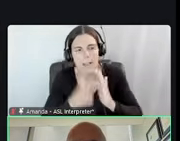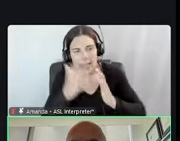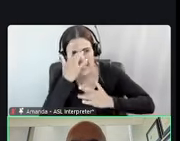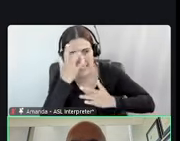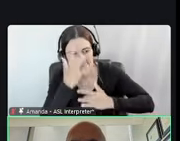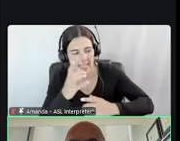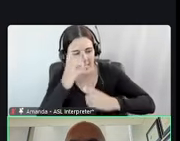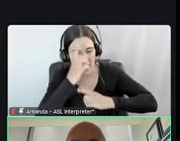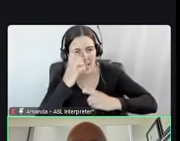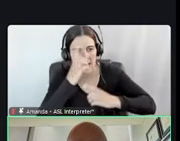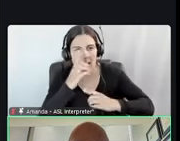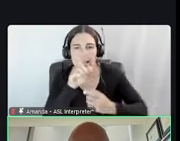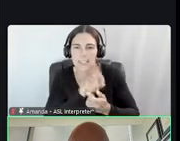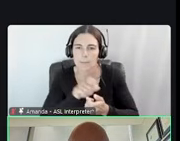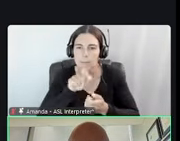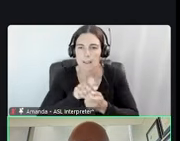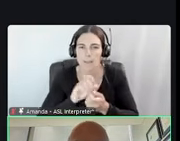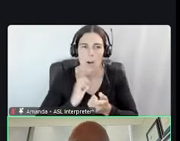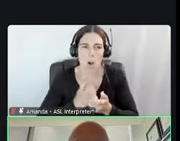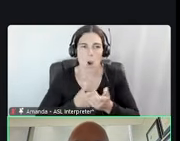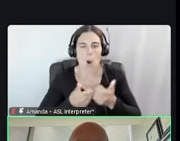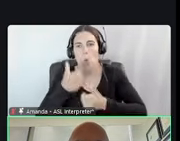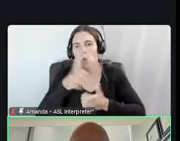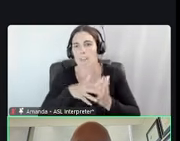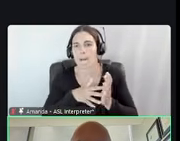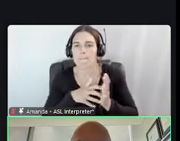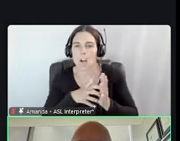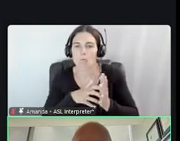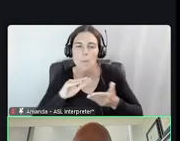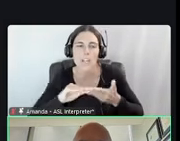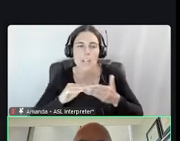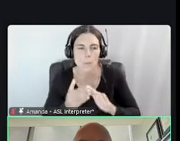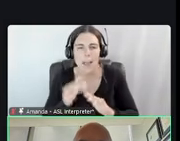particularly in our most vulnerable communities. And that's what the roots hubs are going to do